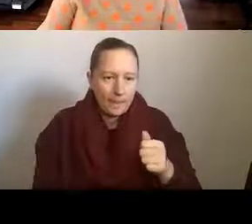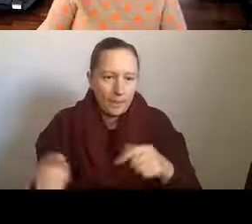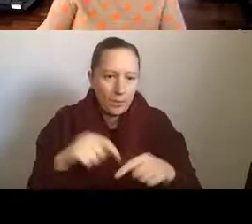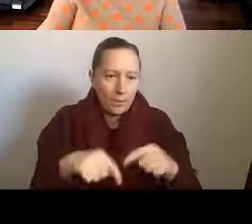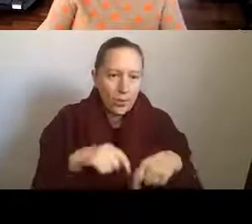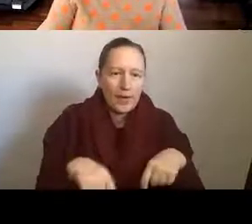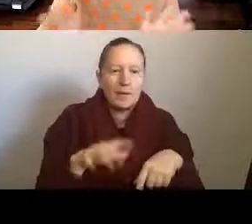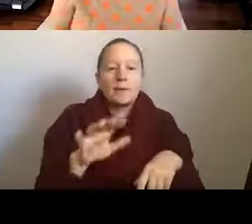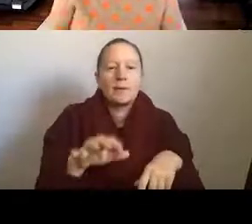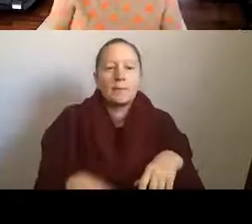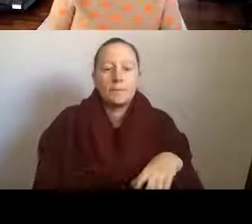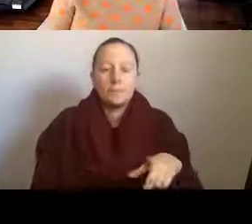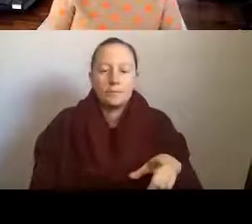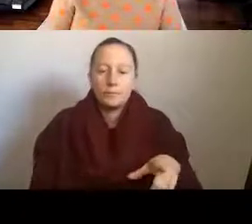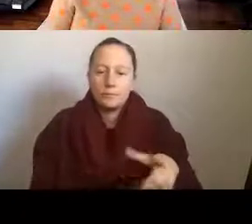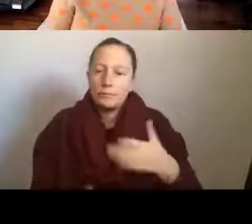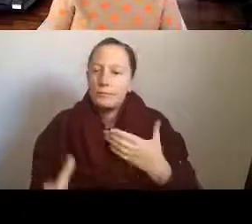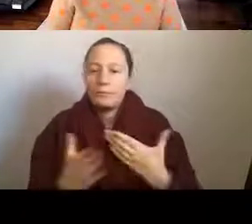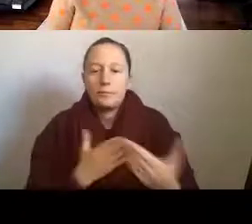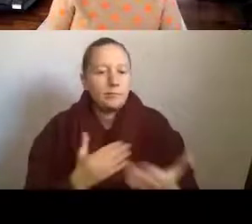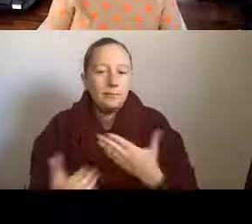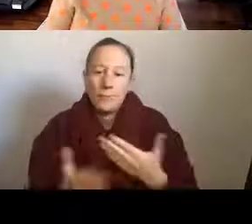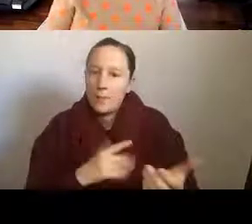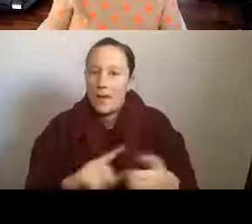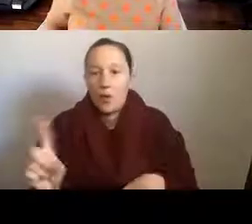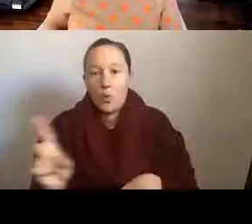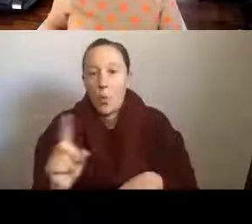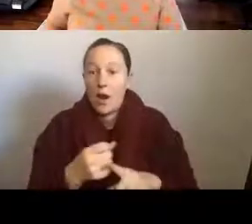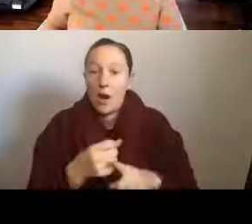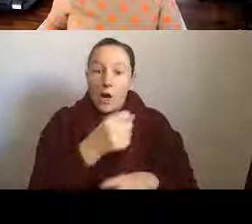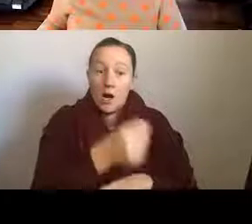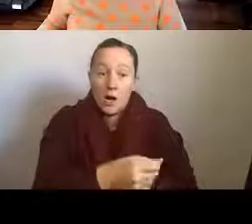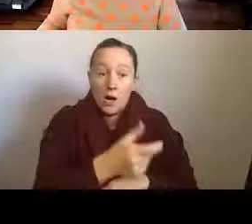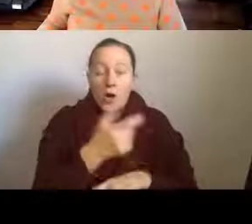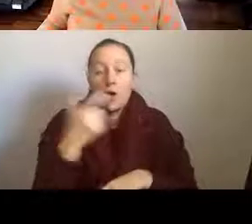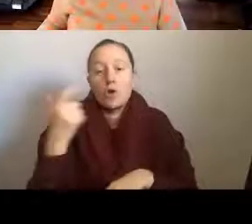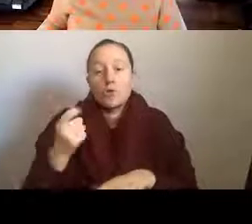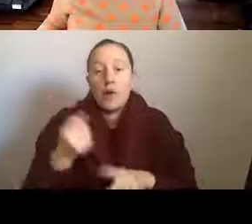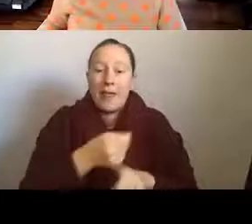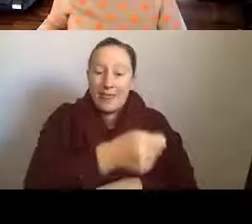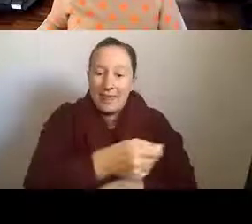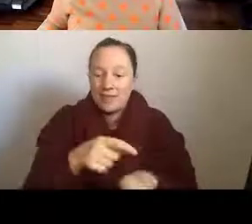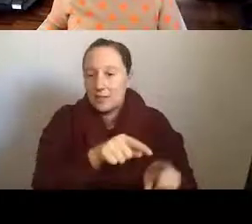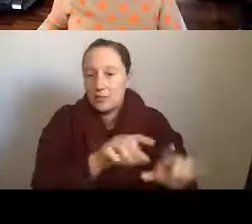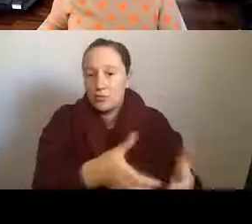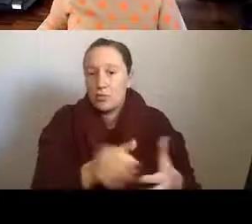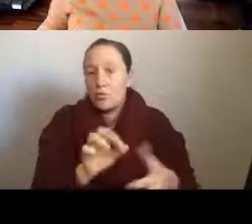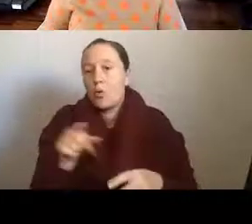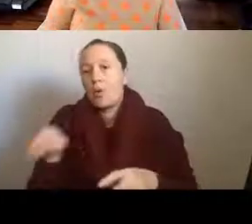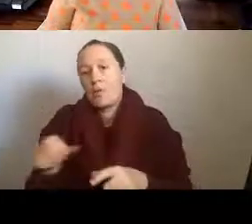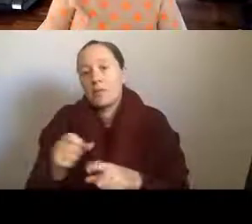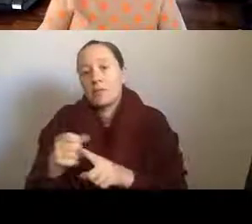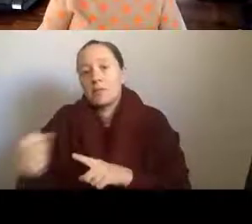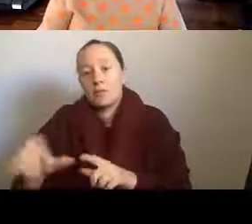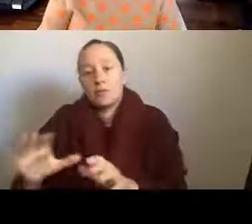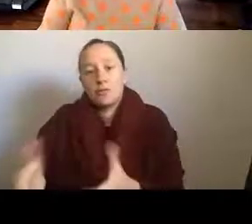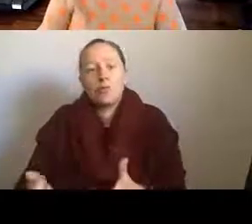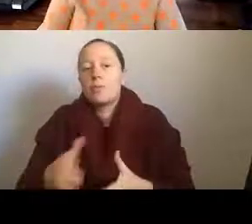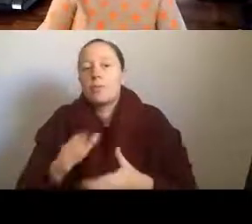Now, no matter where your grant is reviewed, your reviewers are going to appreciate a well written application. I'm sure you've heard a lot this week